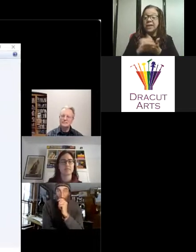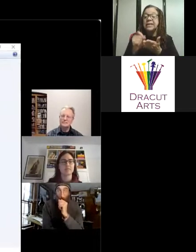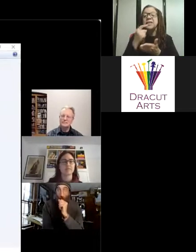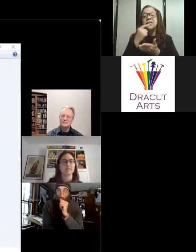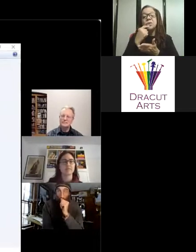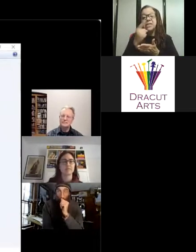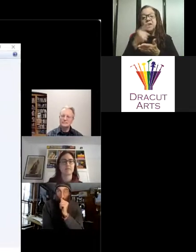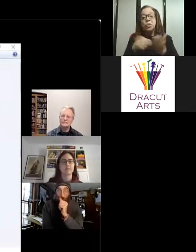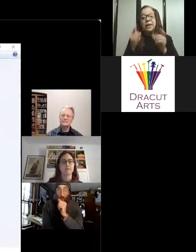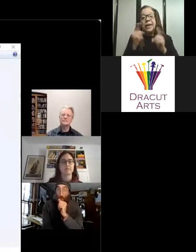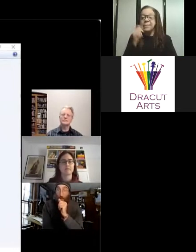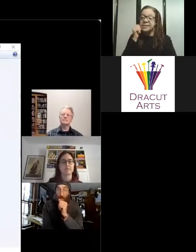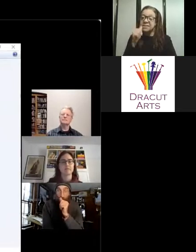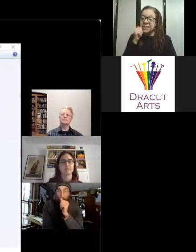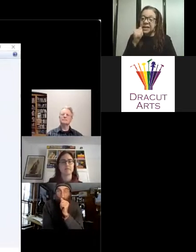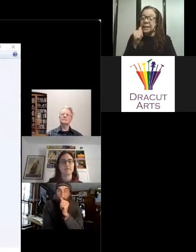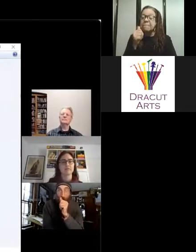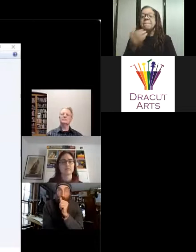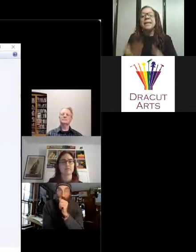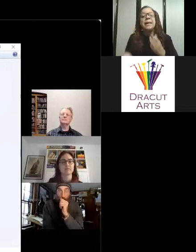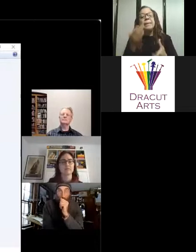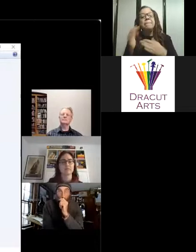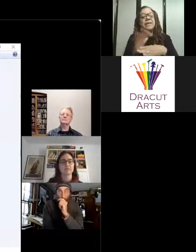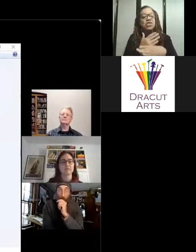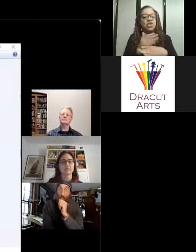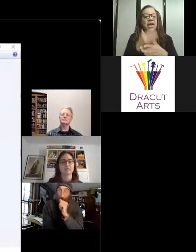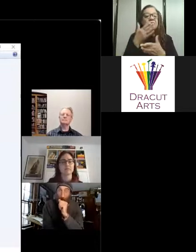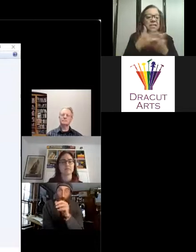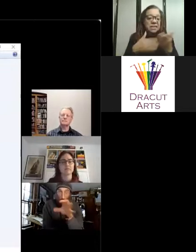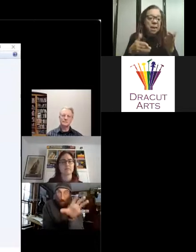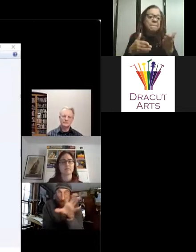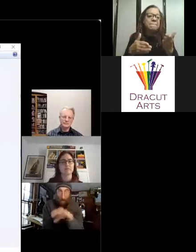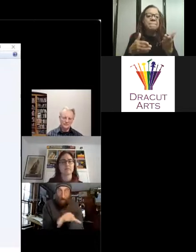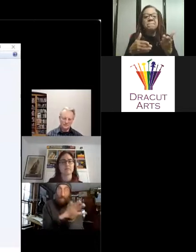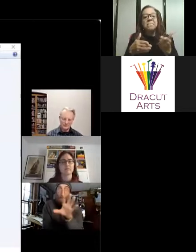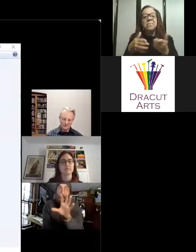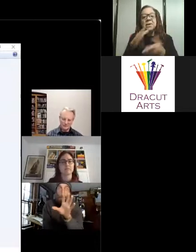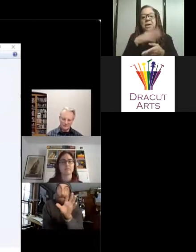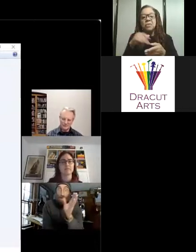They might share some details about a day, um, especially around the battles. But they